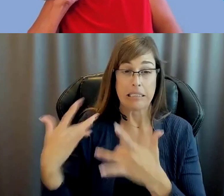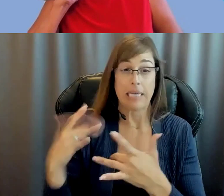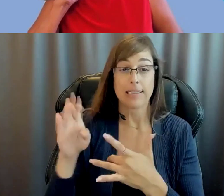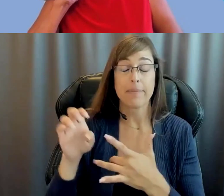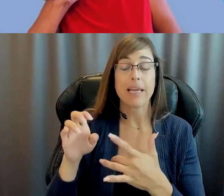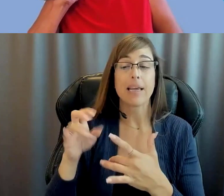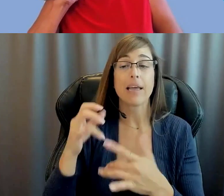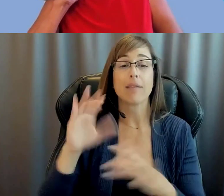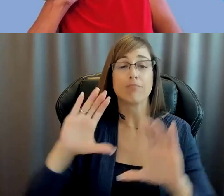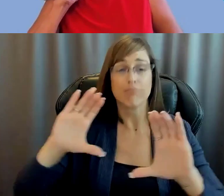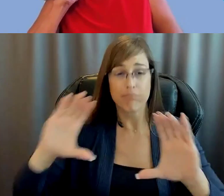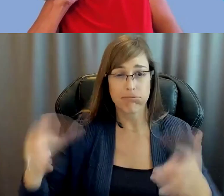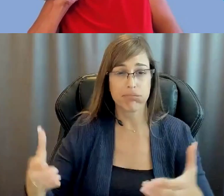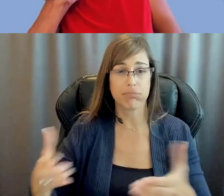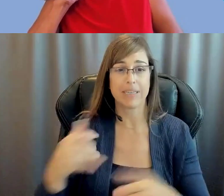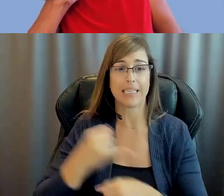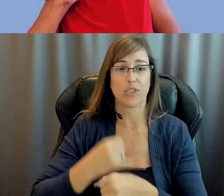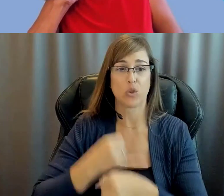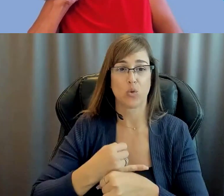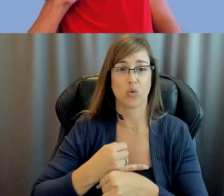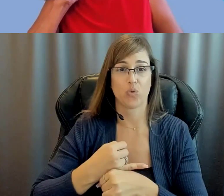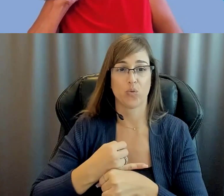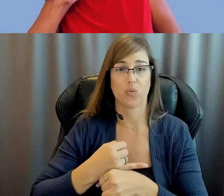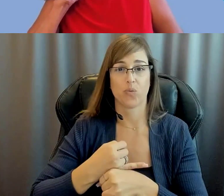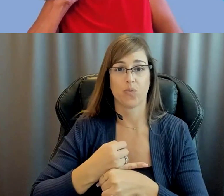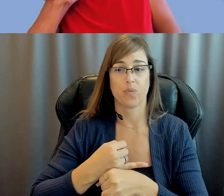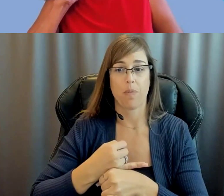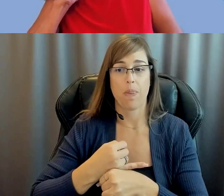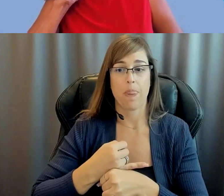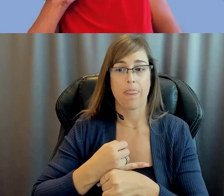Now, there are some cases where there may be decision